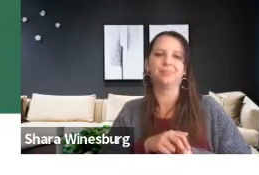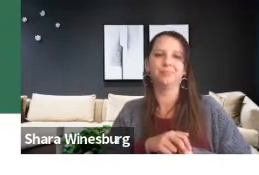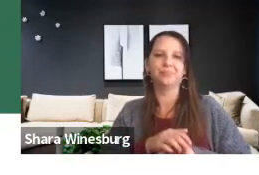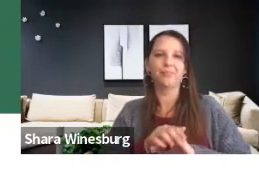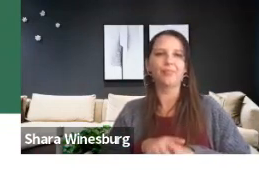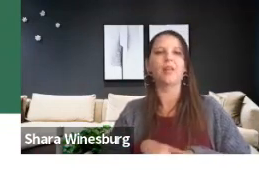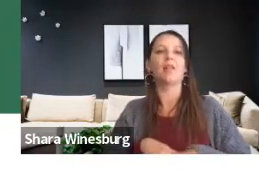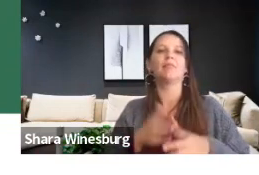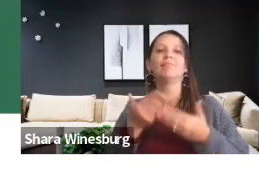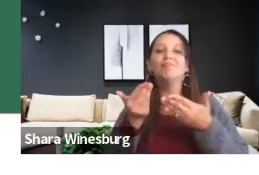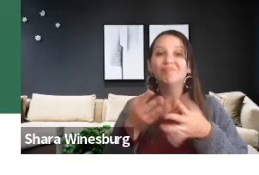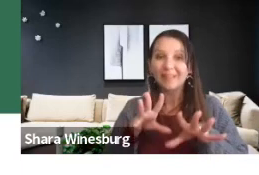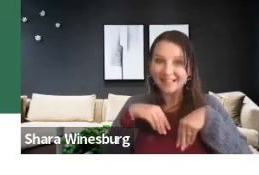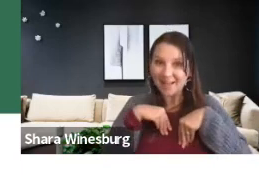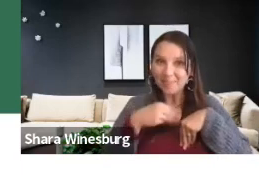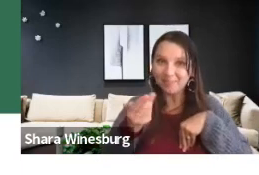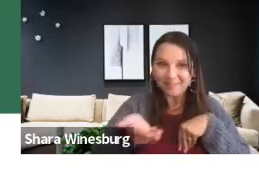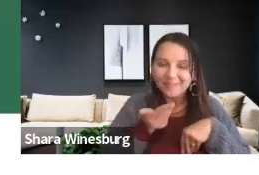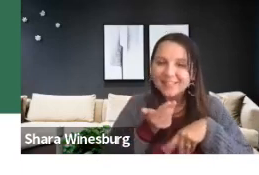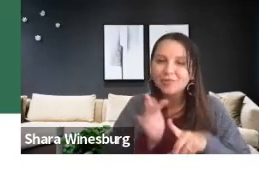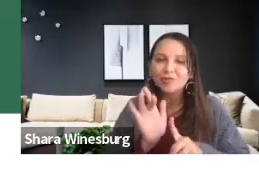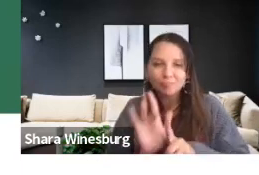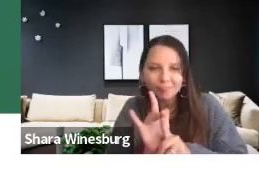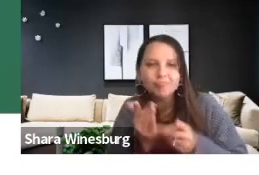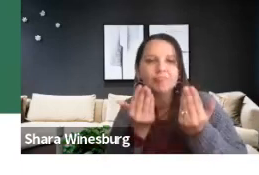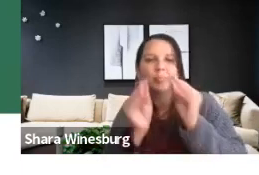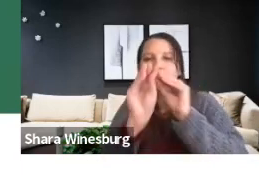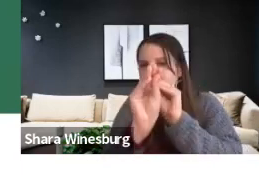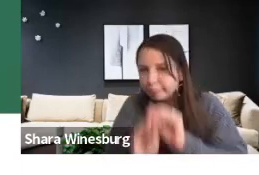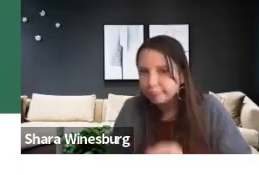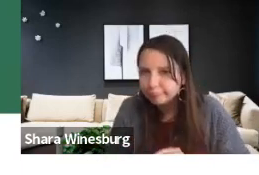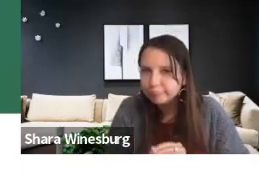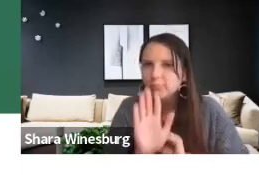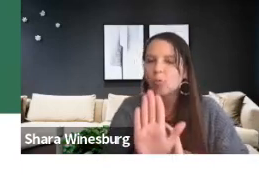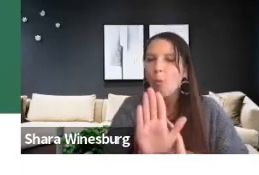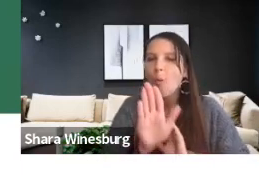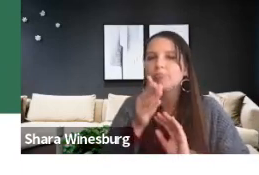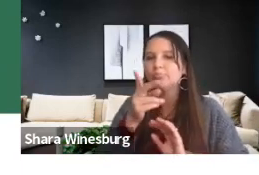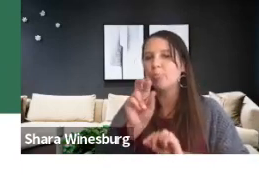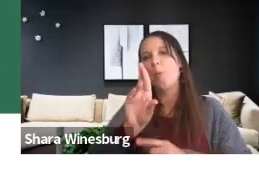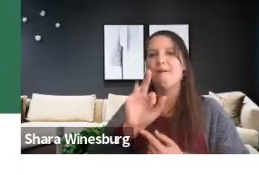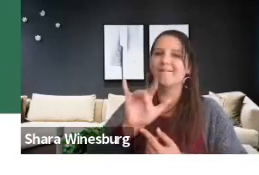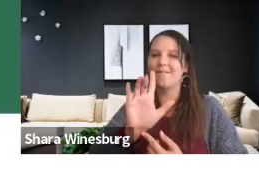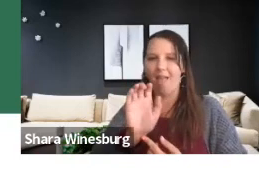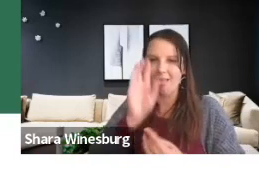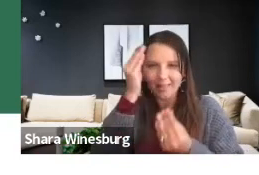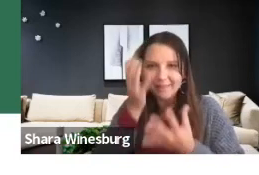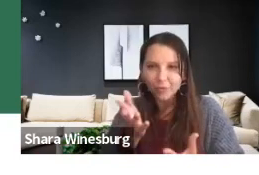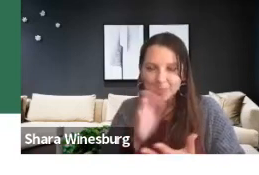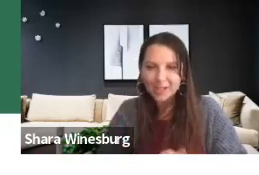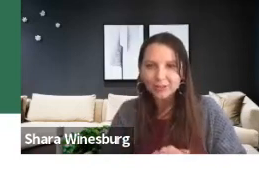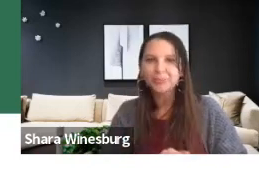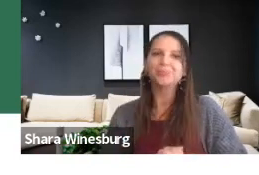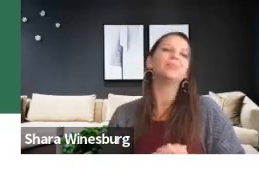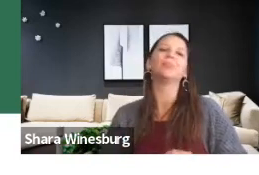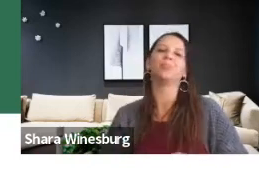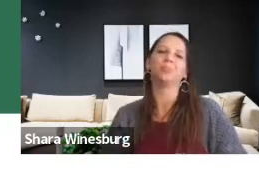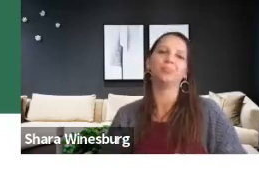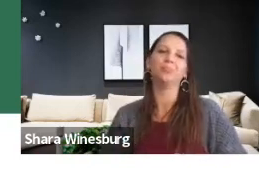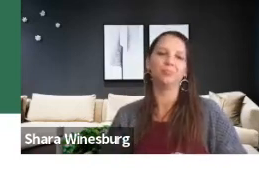there. Accept the course invitation, and then go ahead and enroll using profile